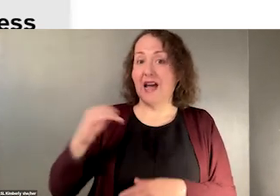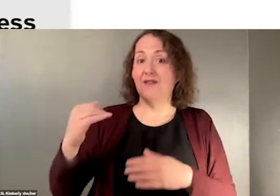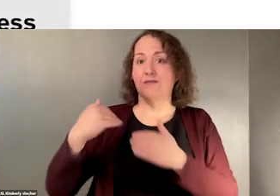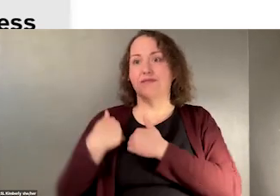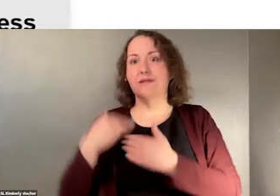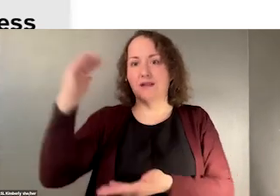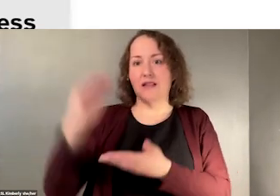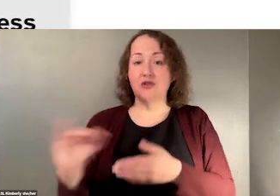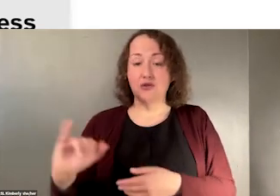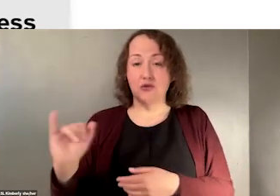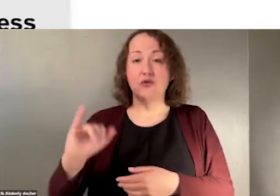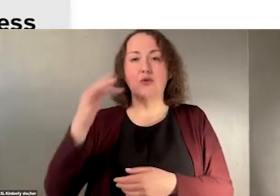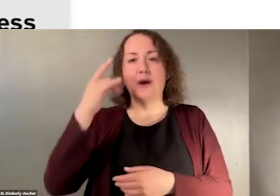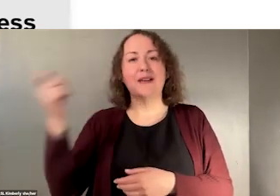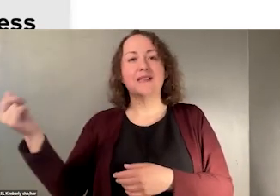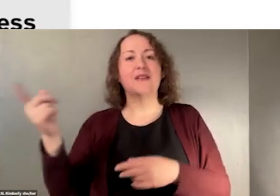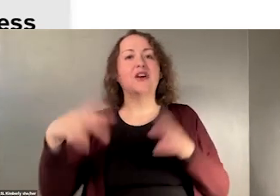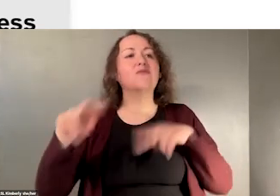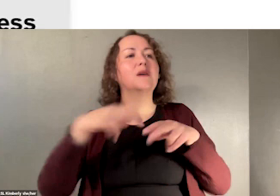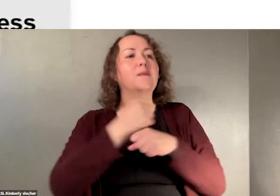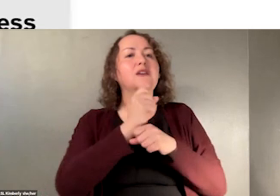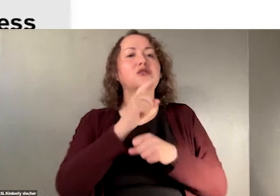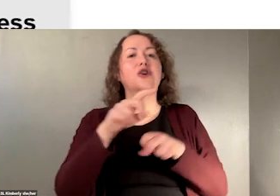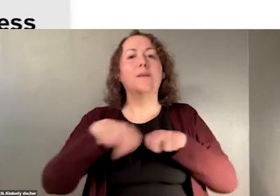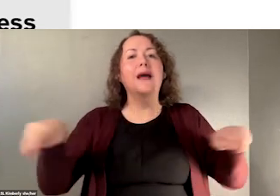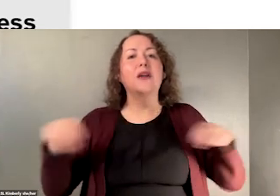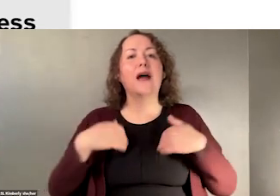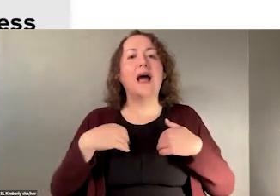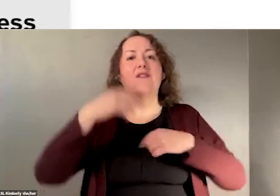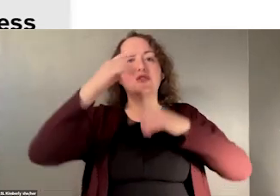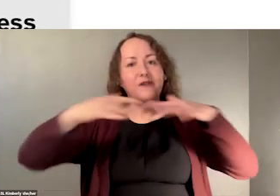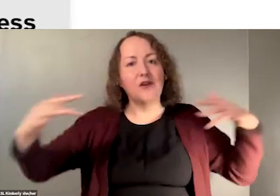that we are filling panels with diverse and experienced professionals.